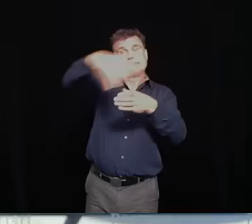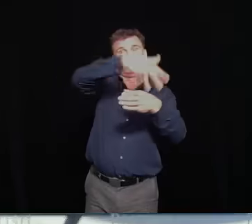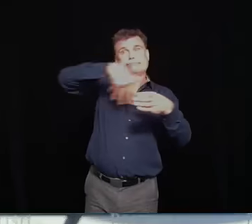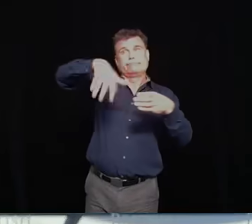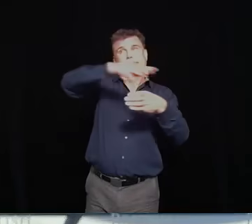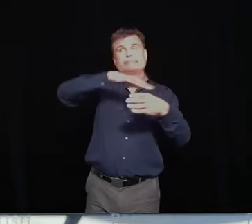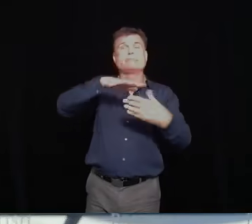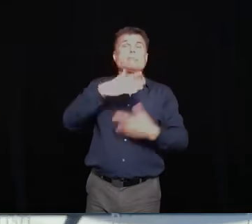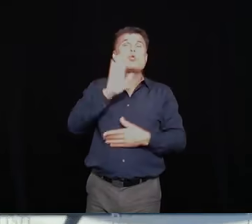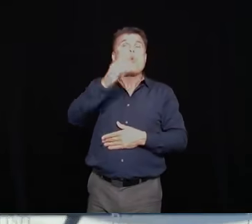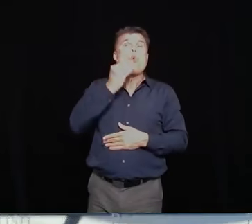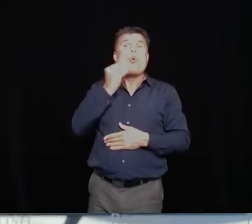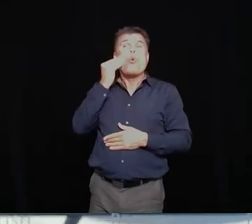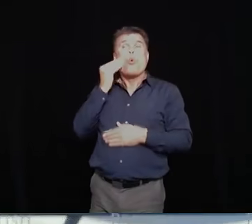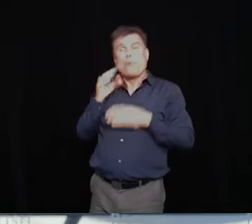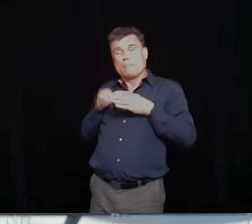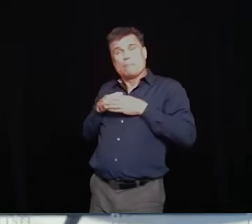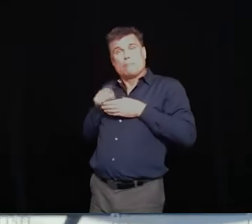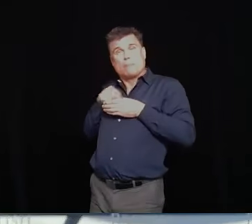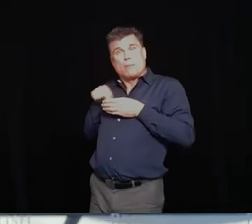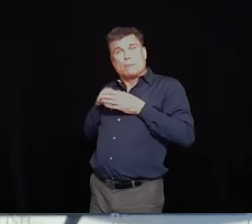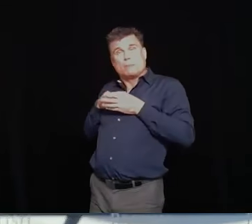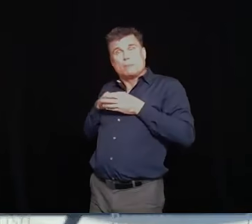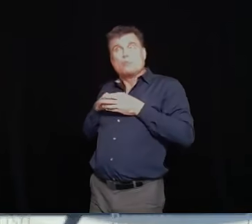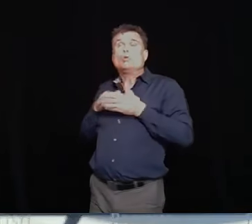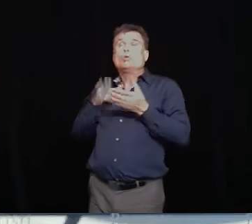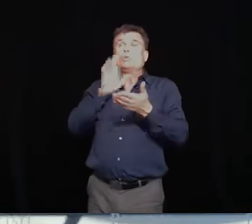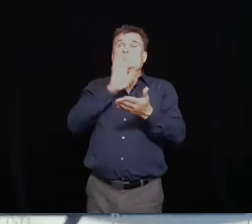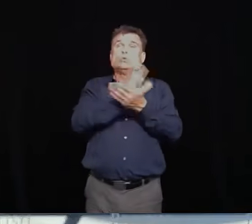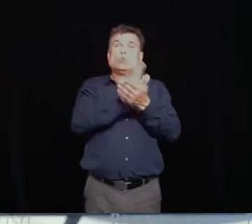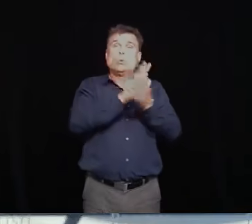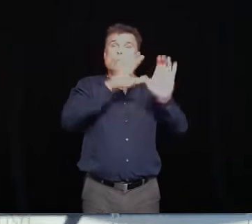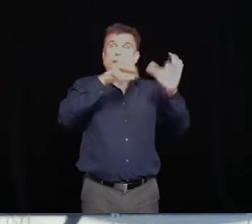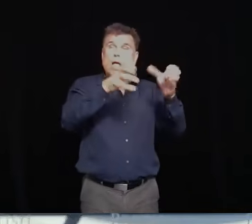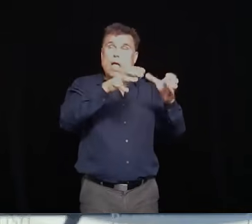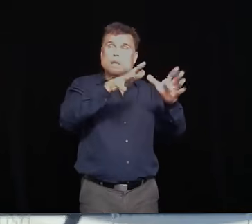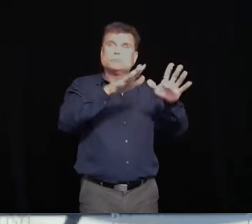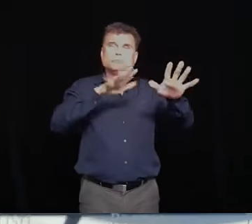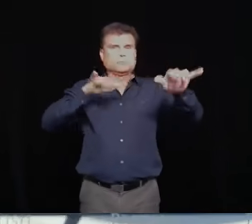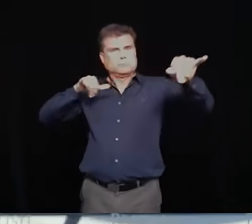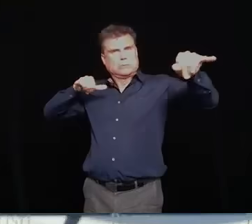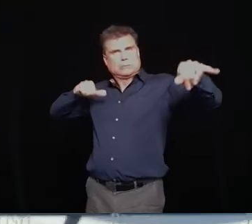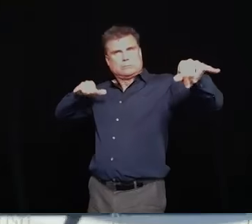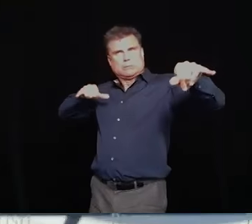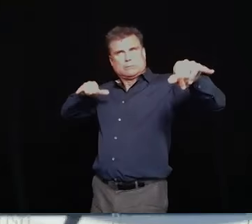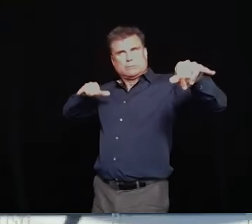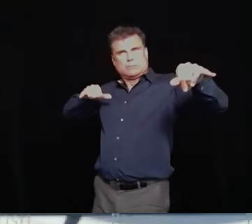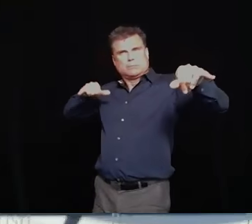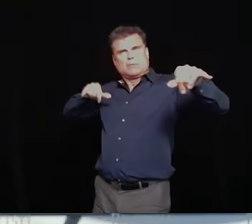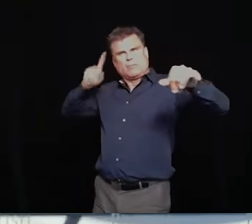and we have people pulling back on our contacts. From those who are not abiding by the rules